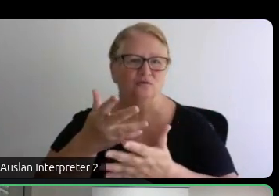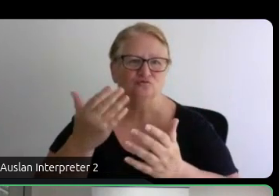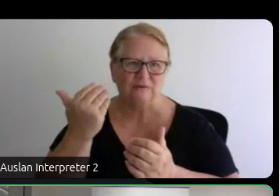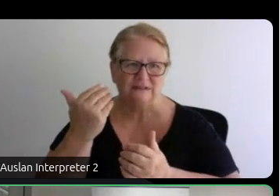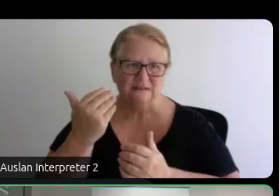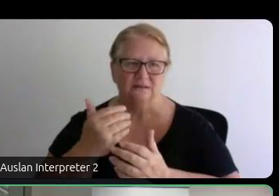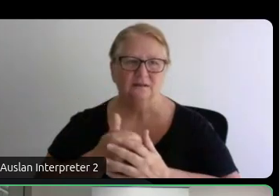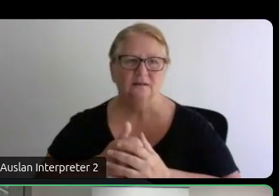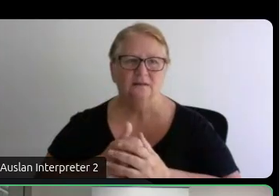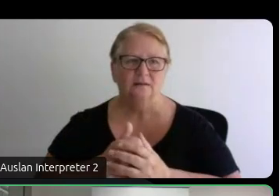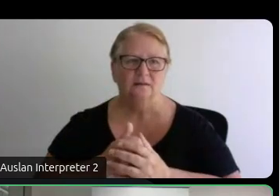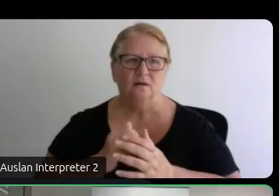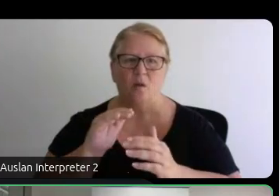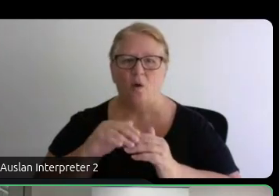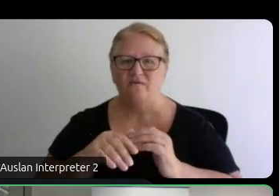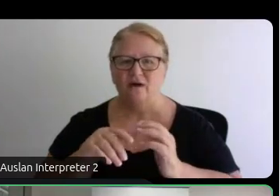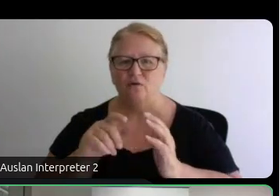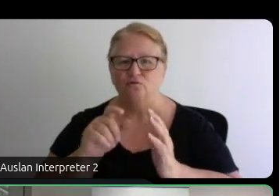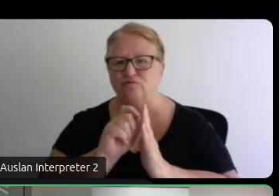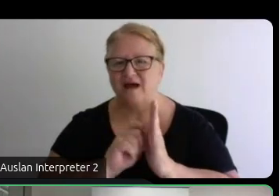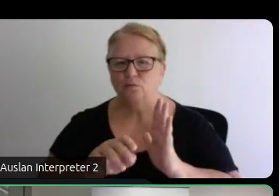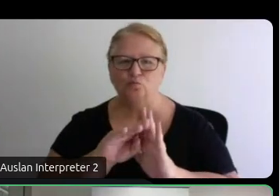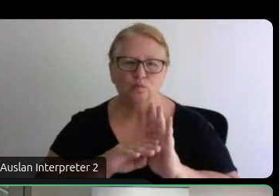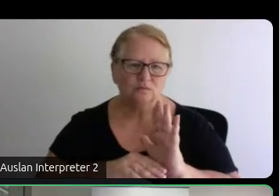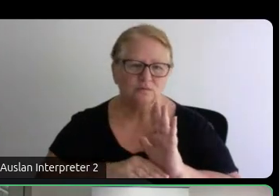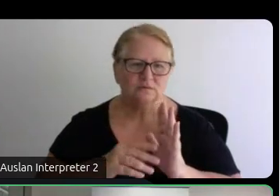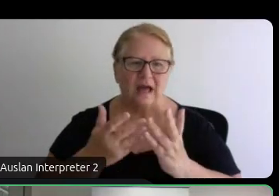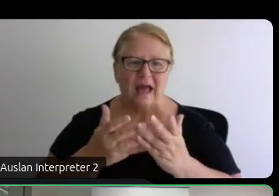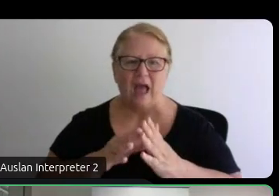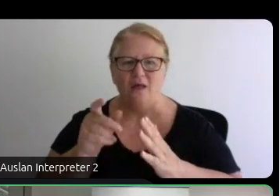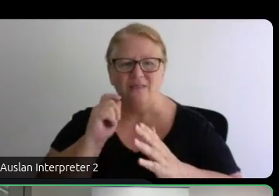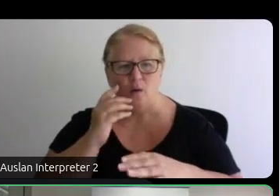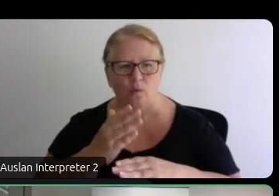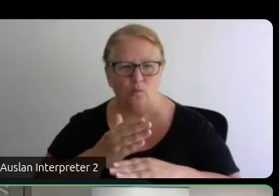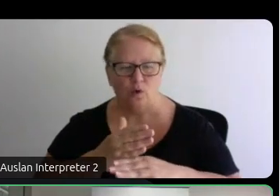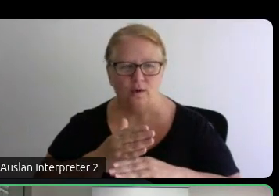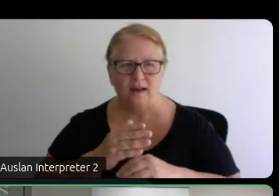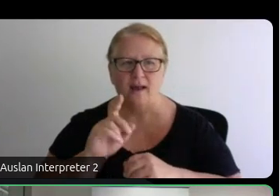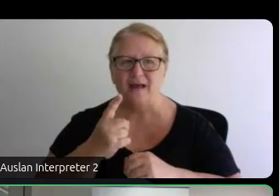some rules to help inform how the legislation works. Unfortunately, with that consultation,